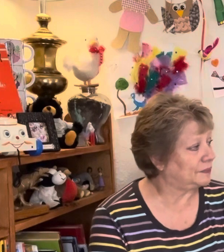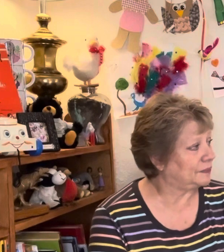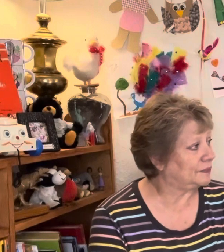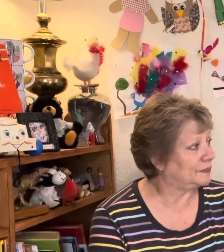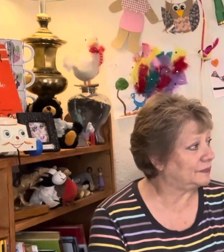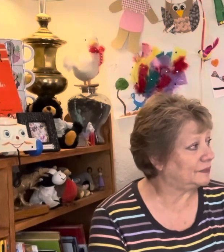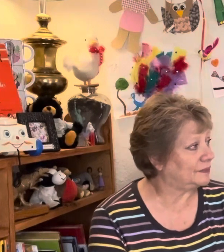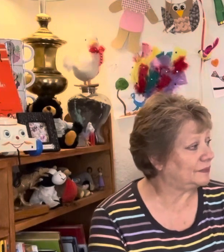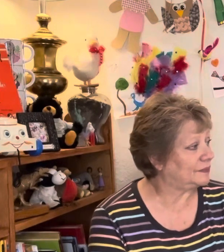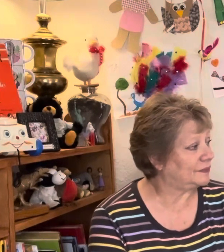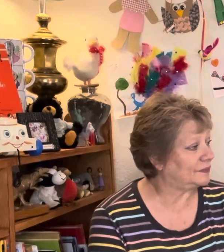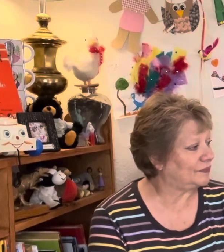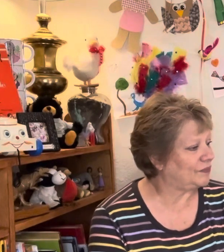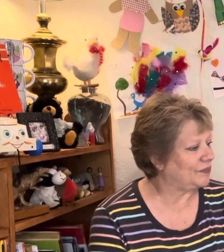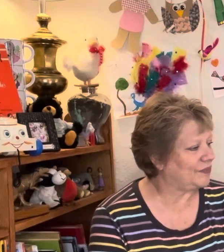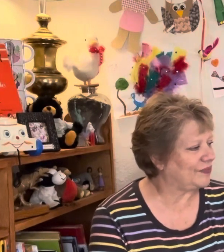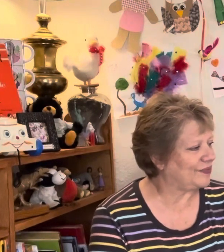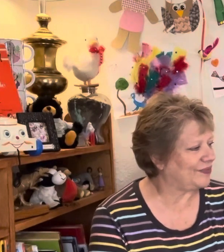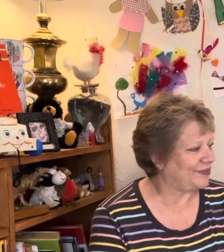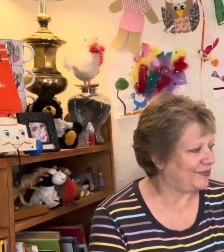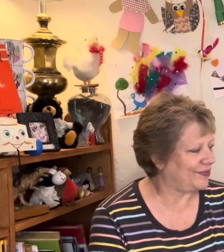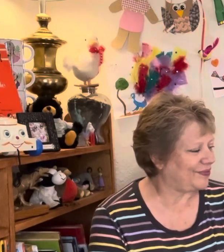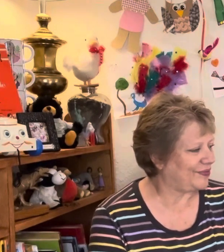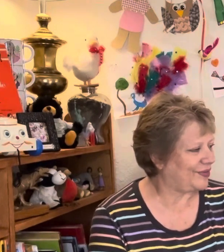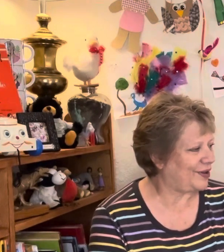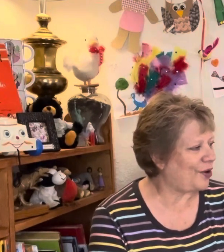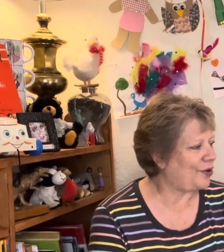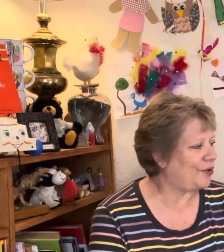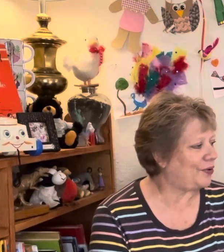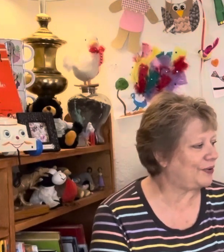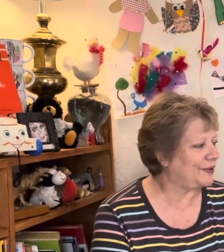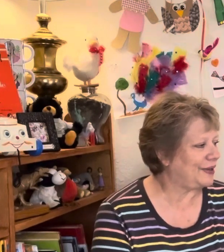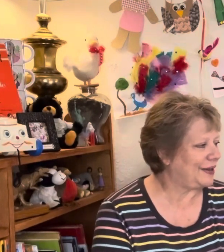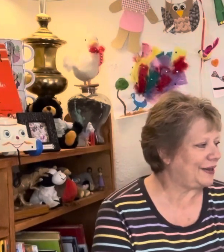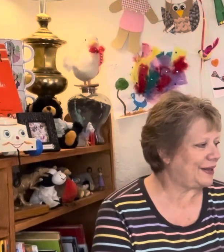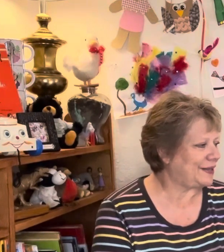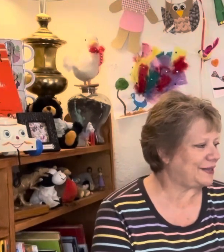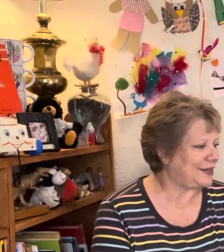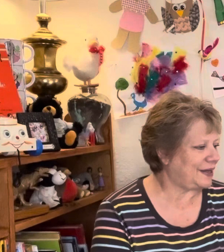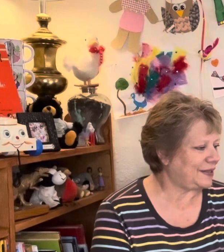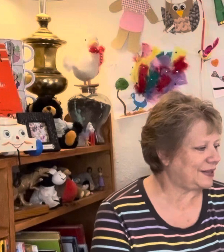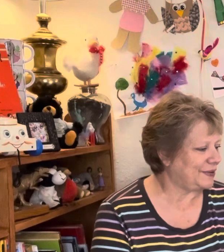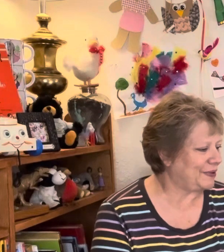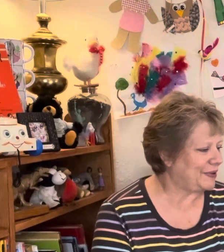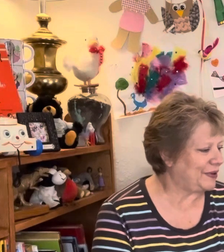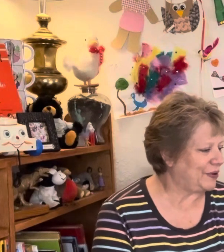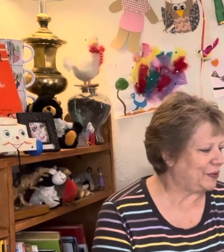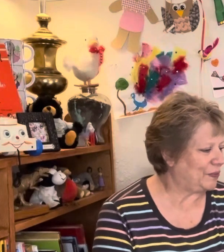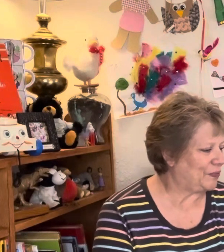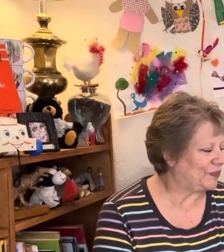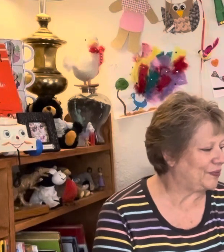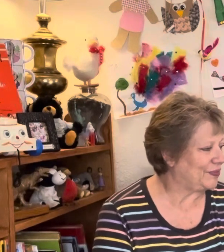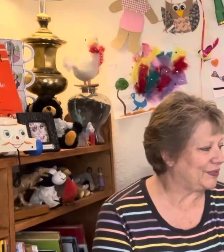we used to go to lunch together every Saturday. BARB: Oh, that's nice. BUSTER: And then, I'd just go hang out with